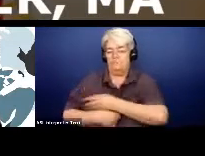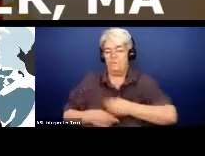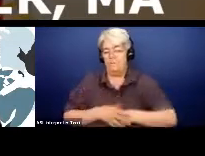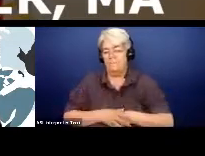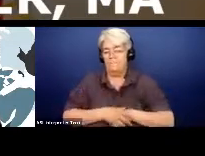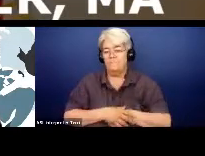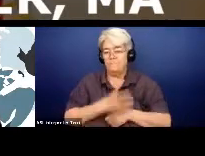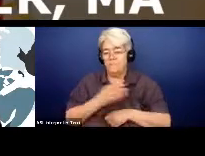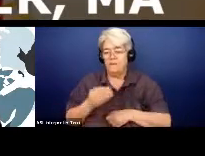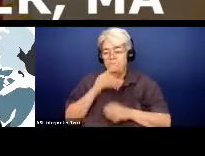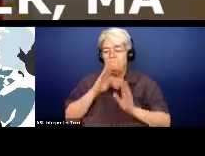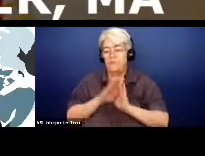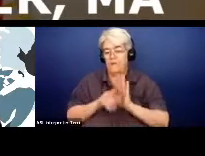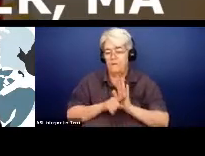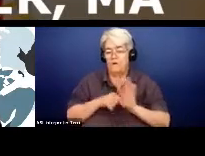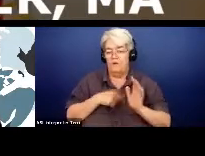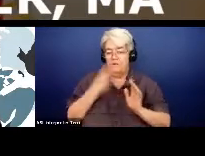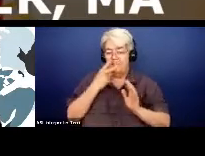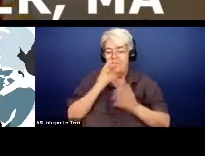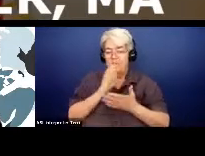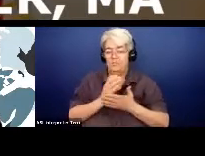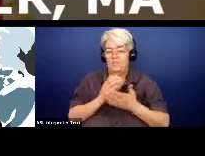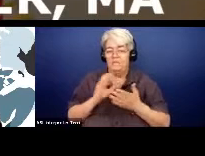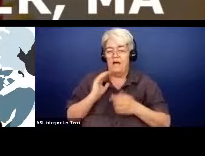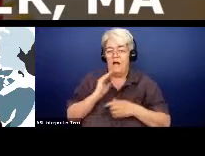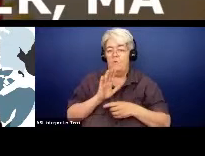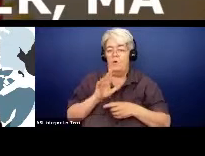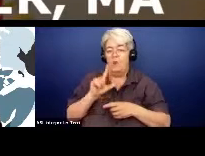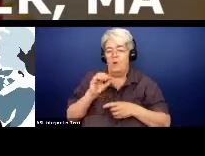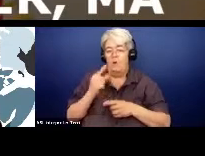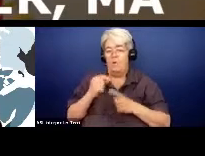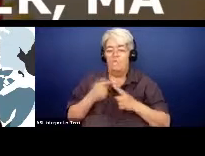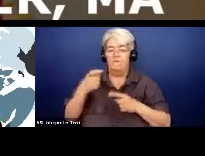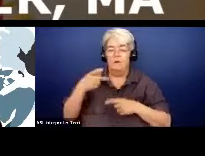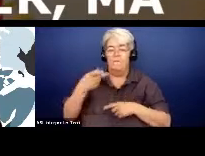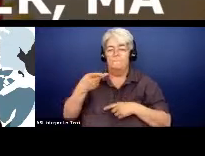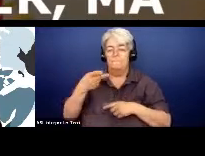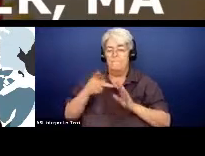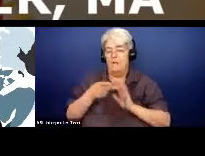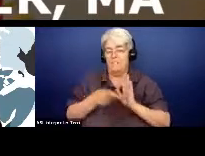I have the image of one of our locals from policy research associates which is the agency